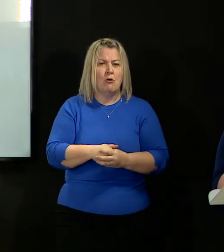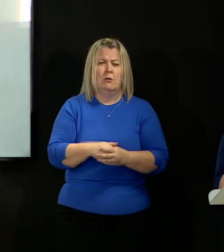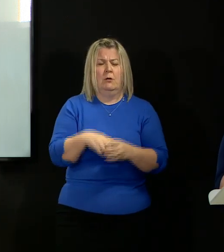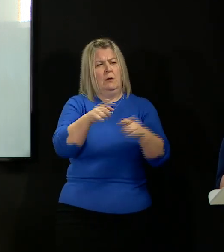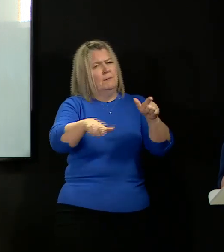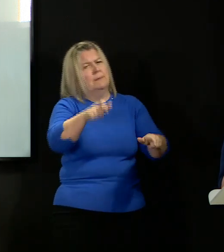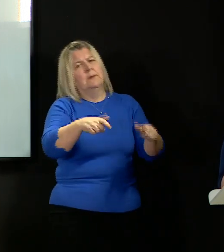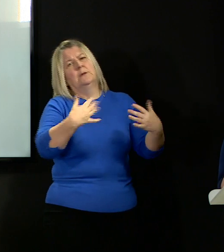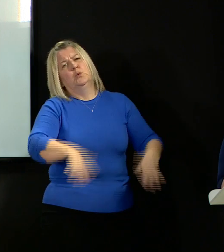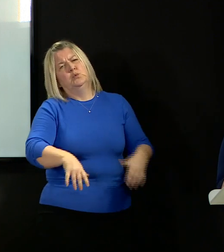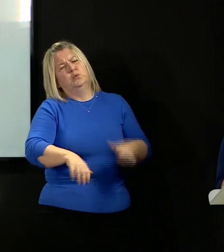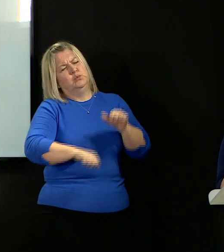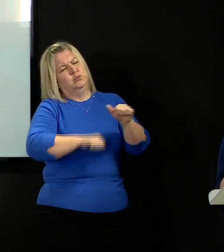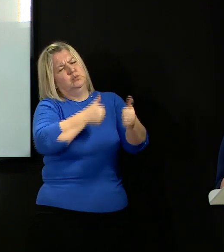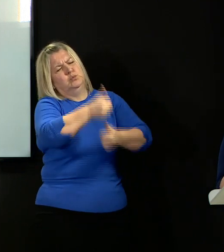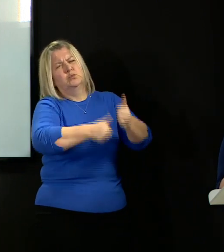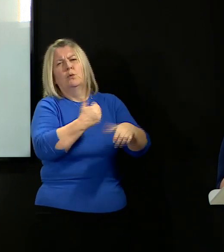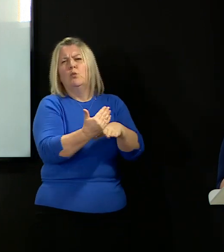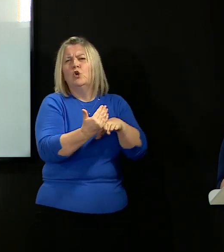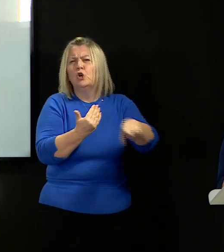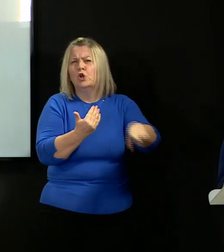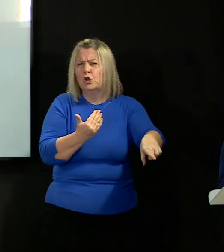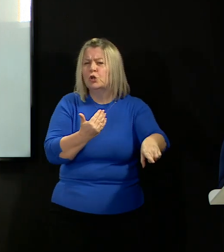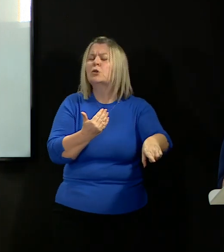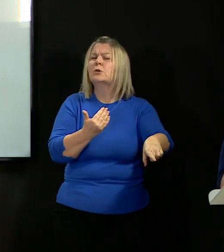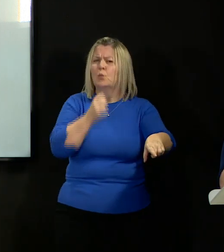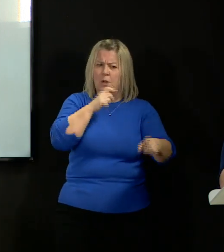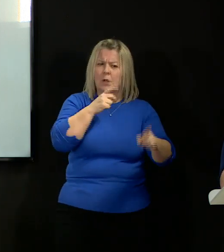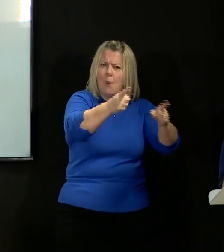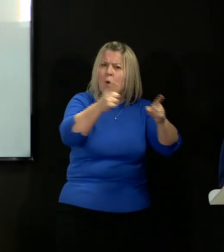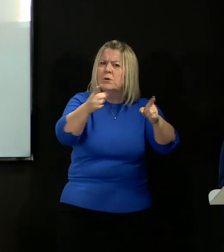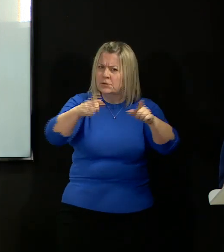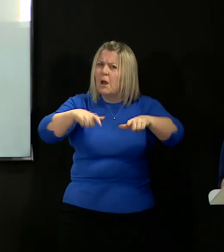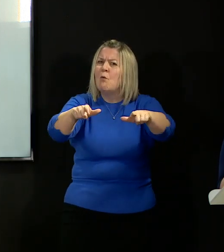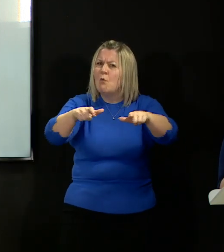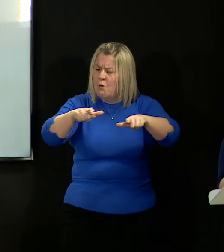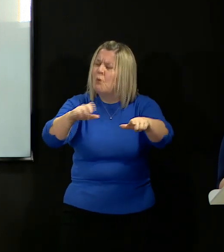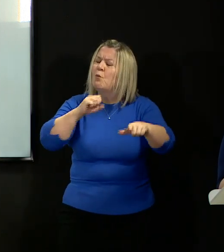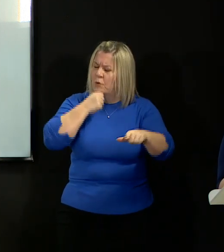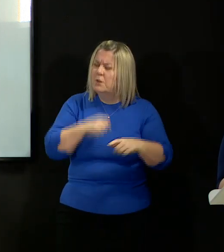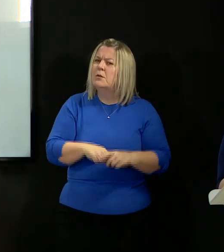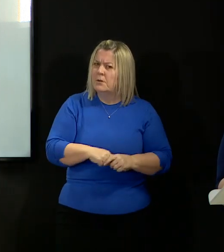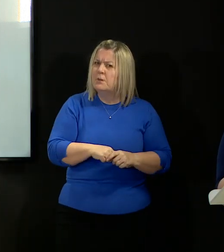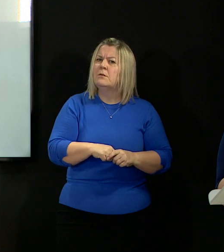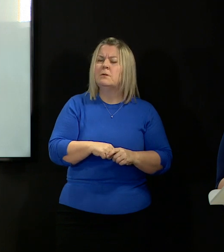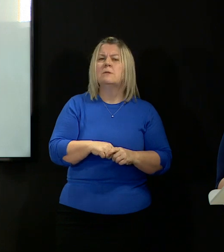will continue to deploy our returners as we continue to work within our NHS as as